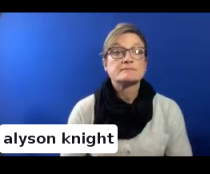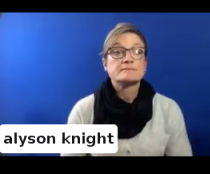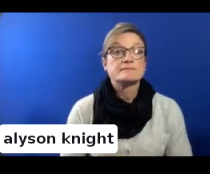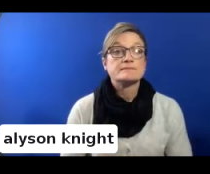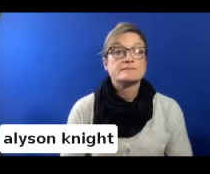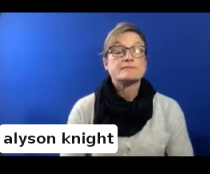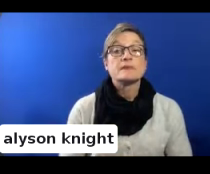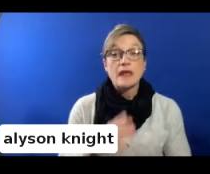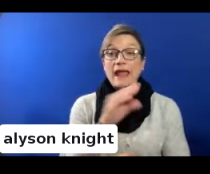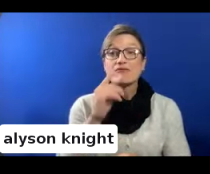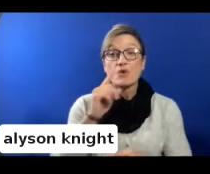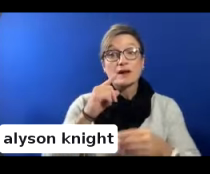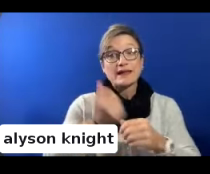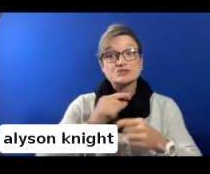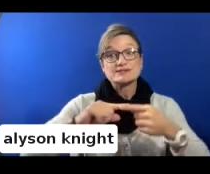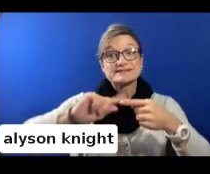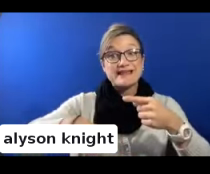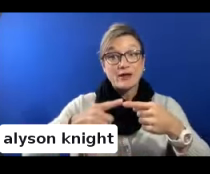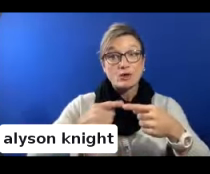cycle, sorry, that the report is due.